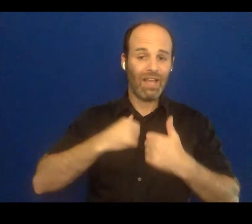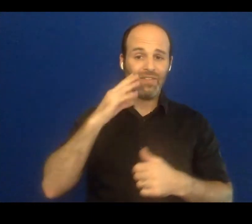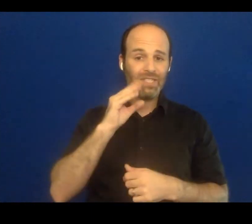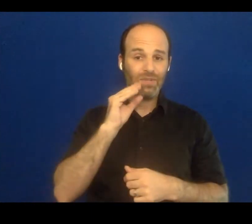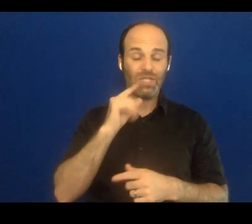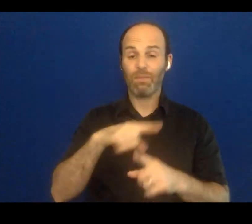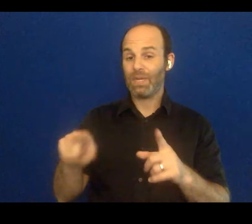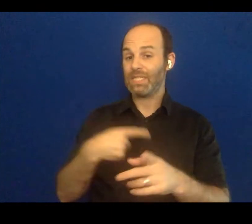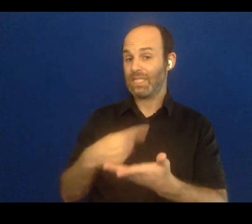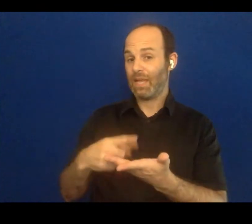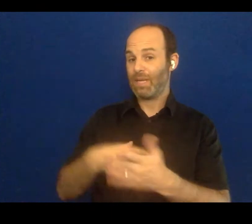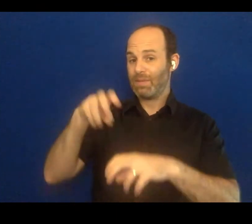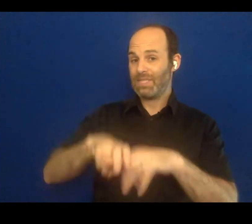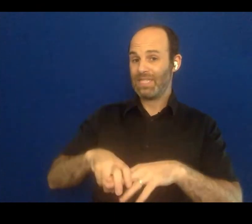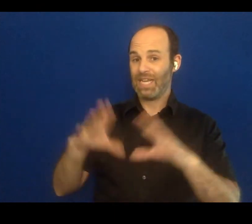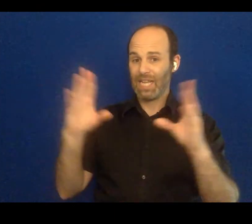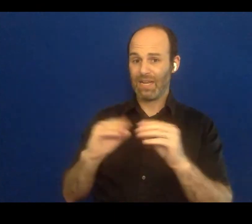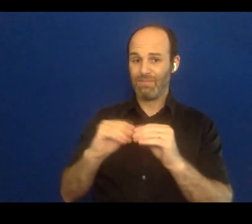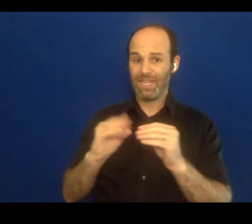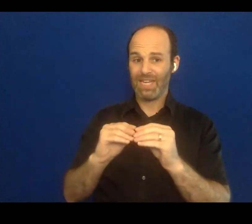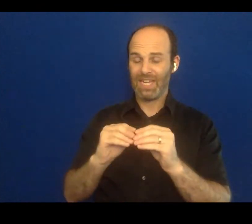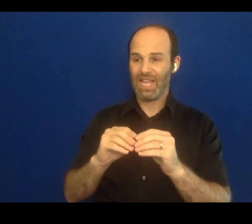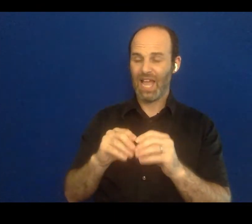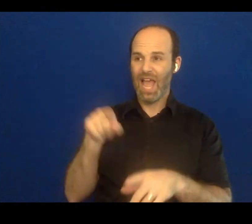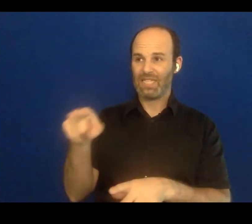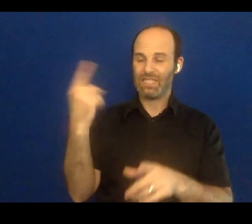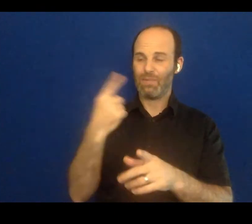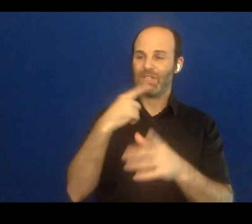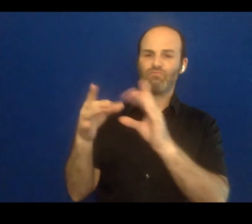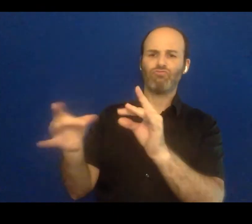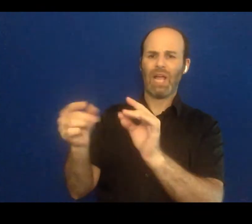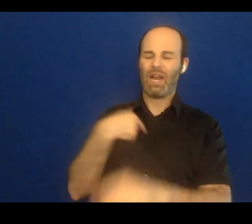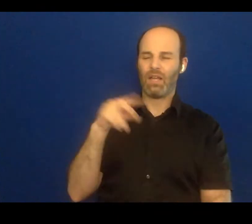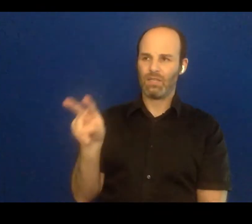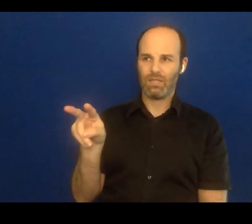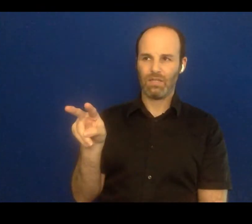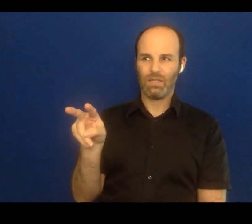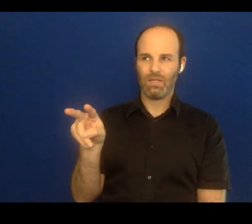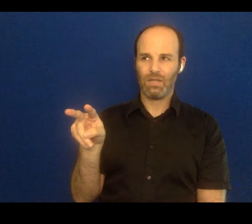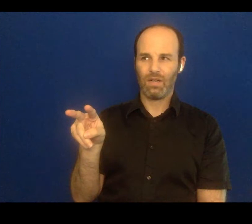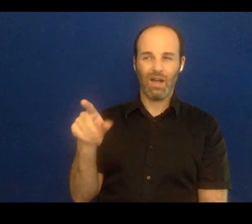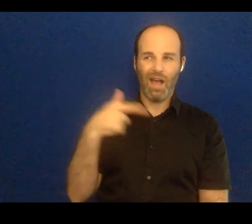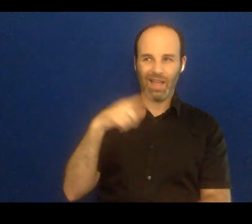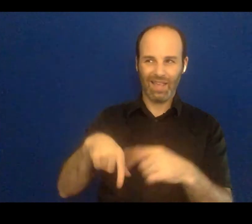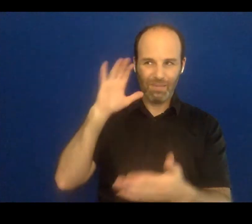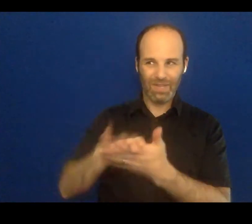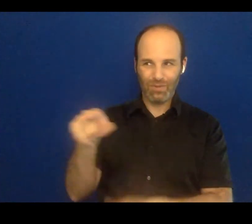SOMETIMES I SIT IN MEETINGS AND THINK I CAN'T BELIEVE THAT YOU SAID THAT. THESE ARE PEOPLE THAT VERY WELL RESPECTED AND DOING AMAZING